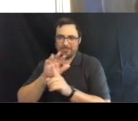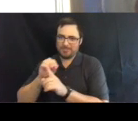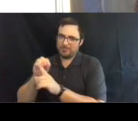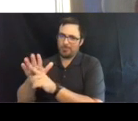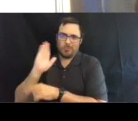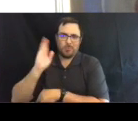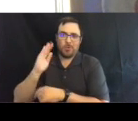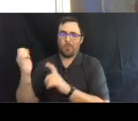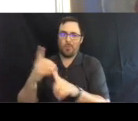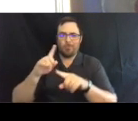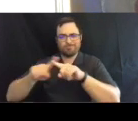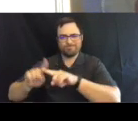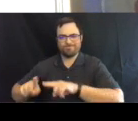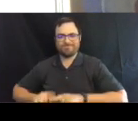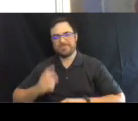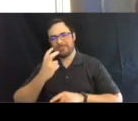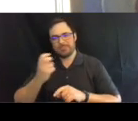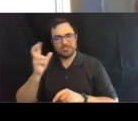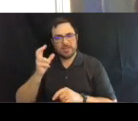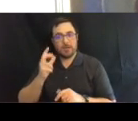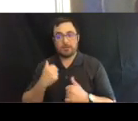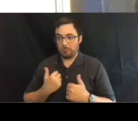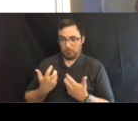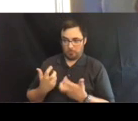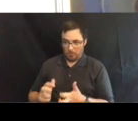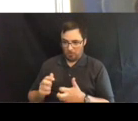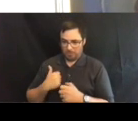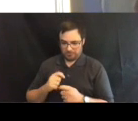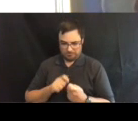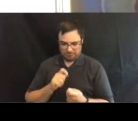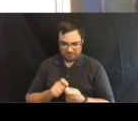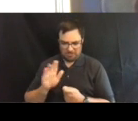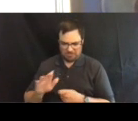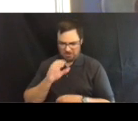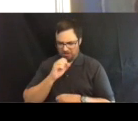don't want to expose them to sounds that are outside of their age expected range